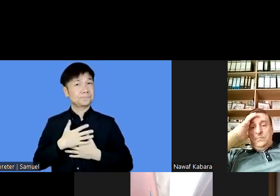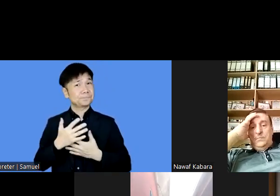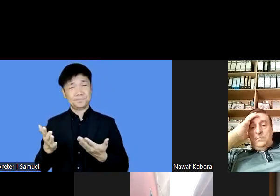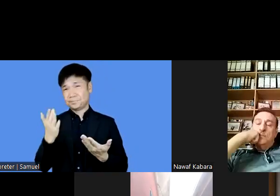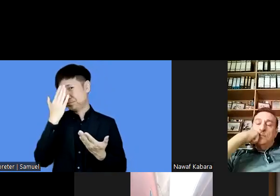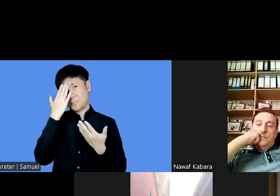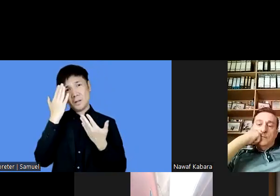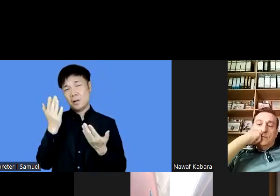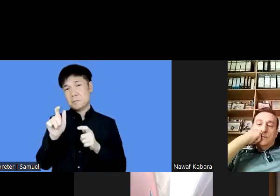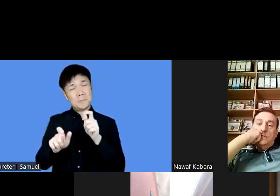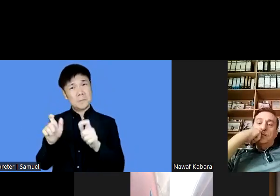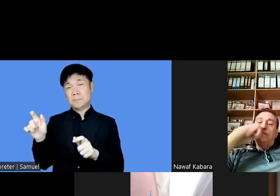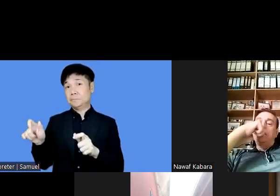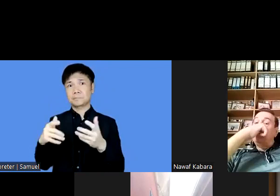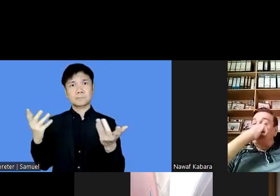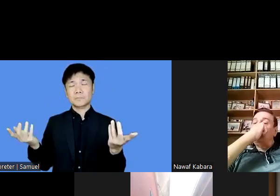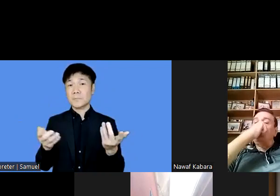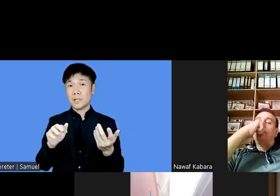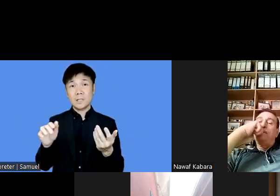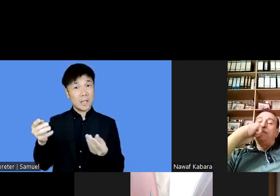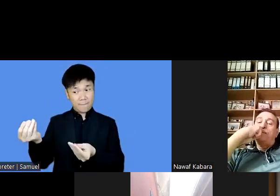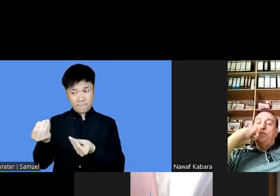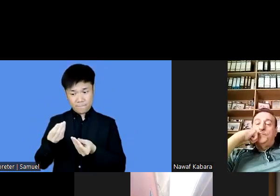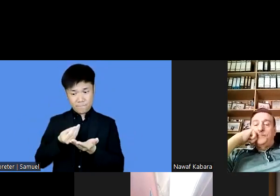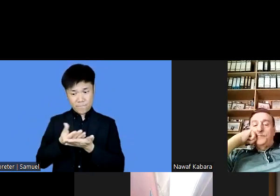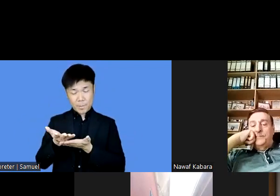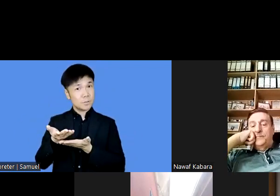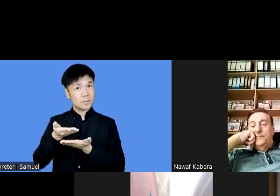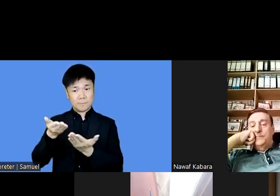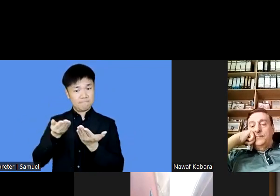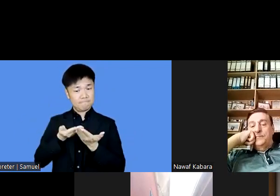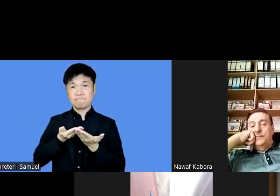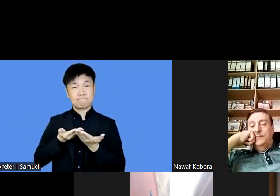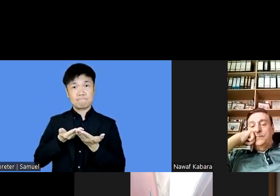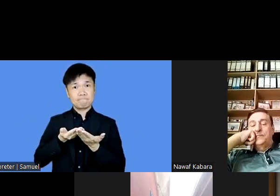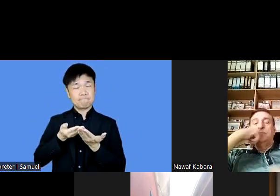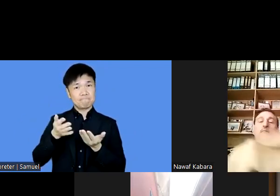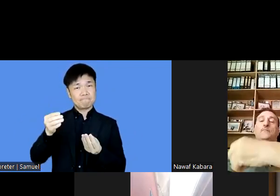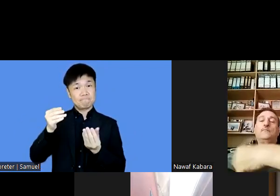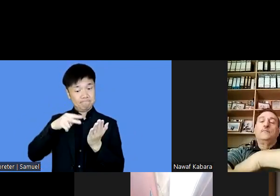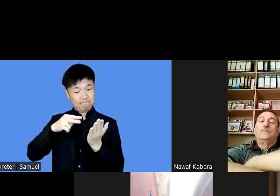We don't have the detail of that event, but usually, unfortunately what we witness in